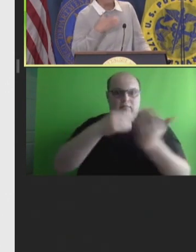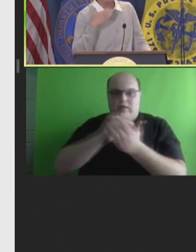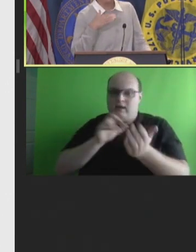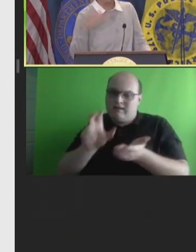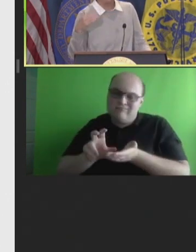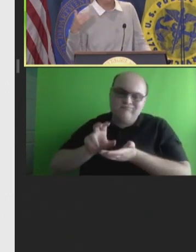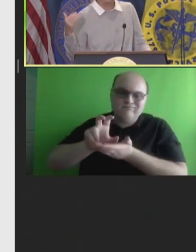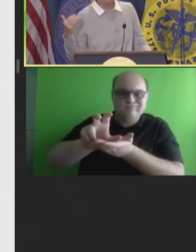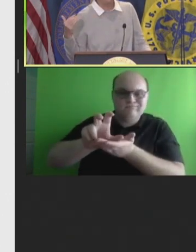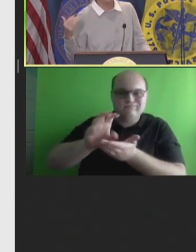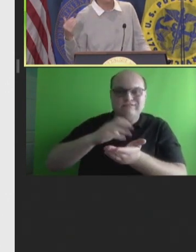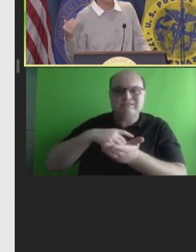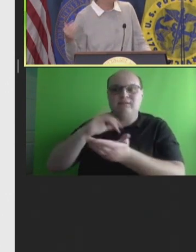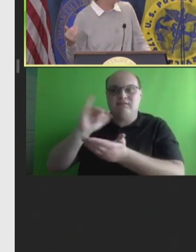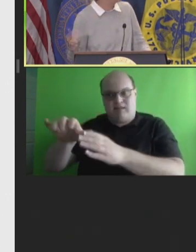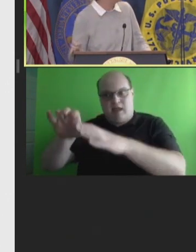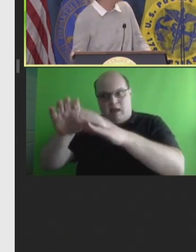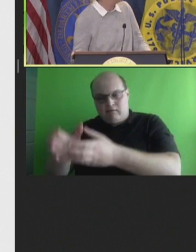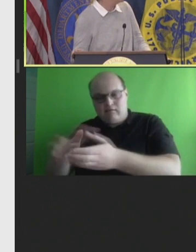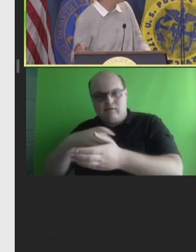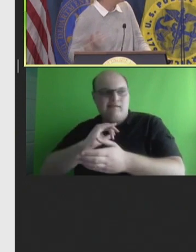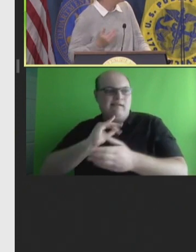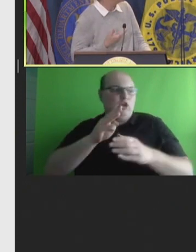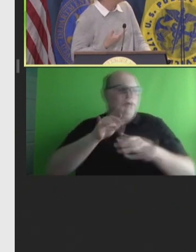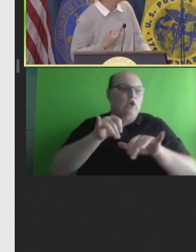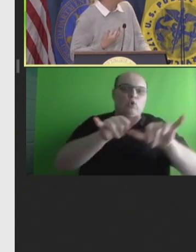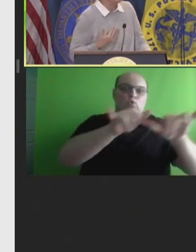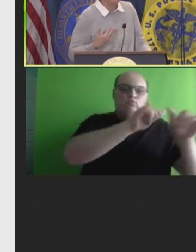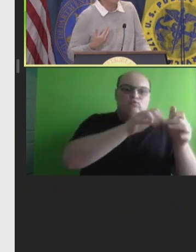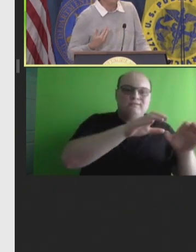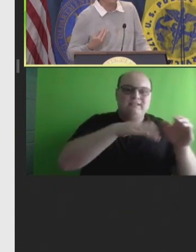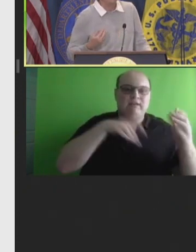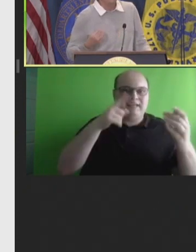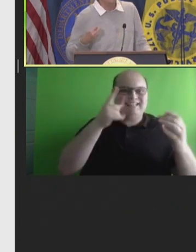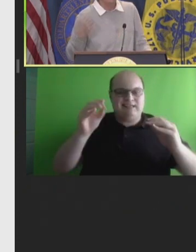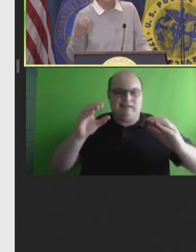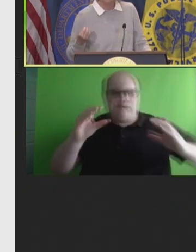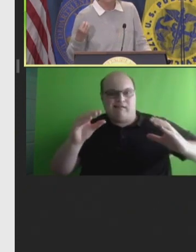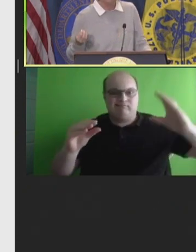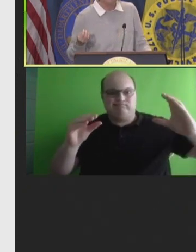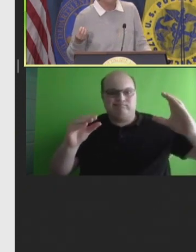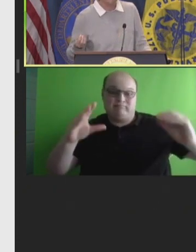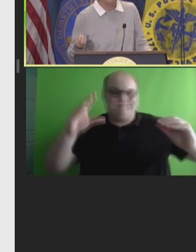to routine programmatic activities, you know, you can really see there was an incredible investment.